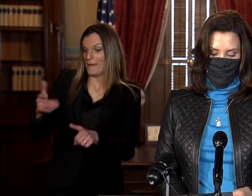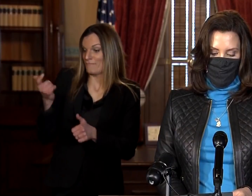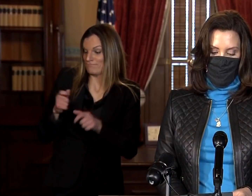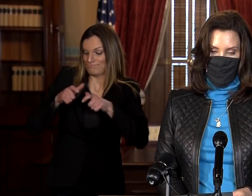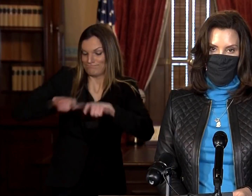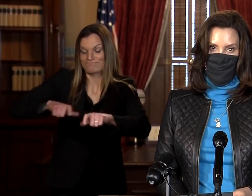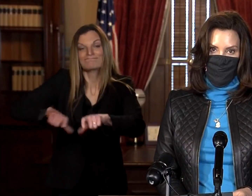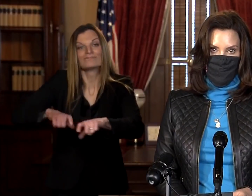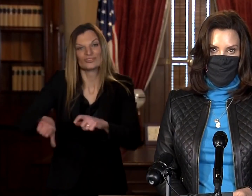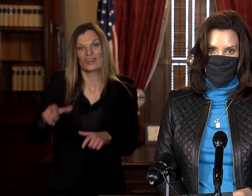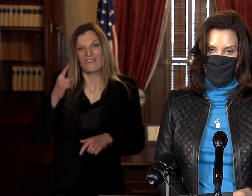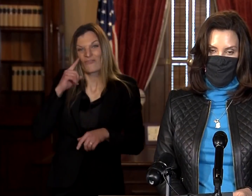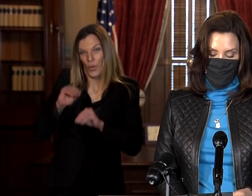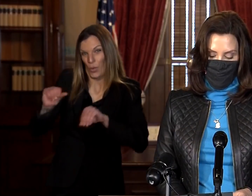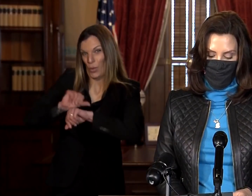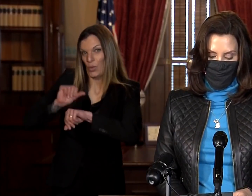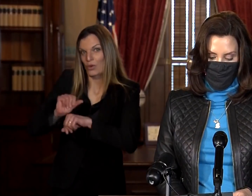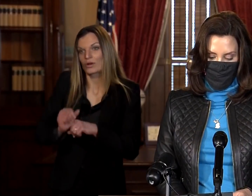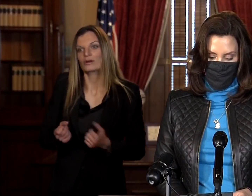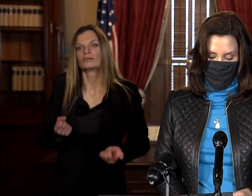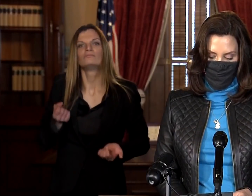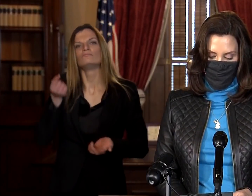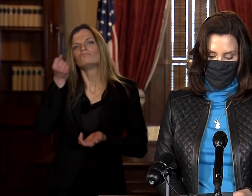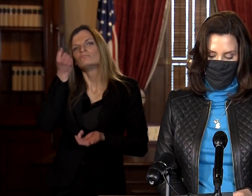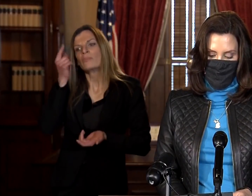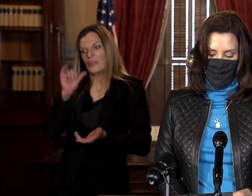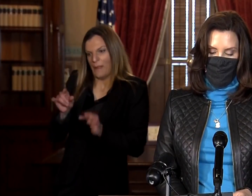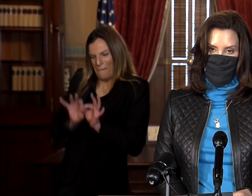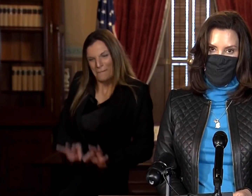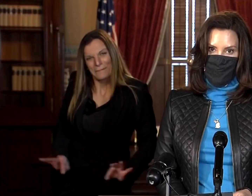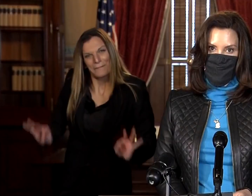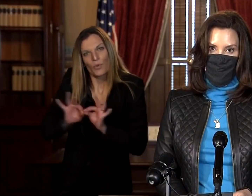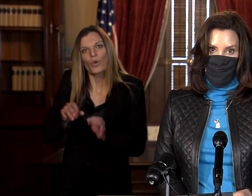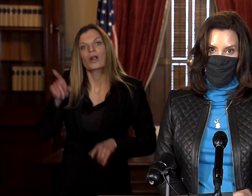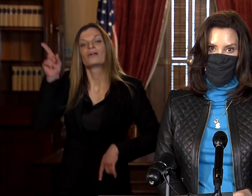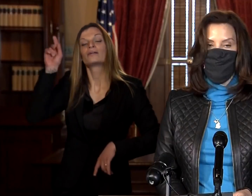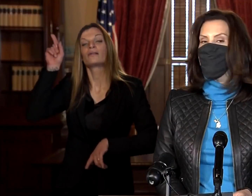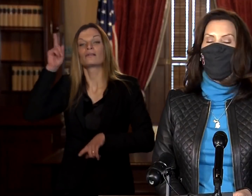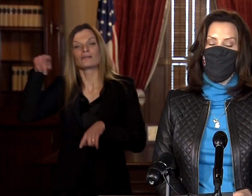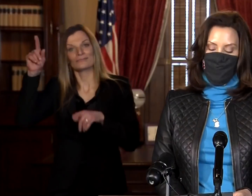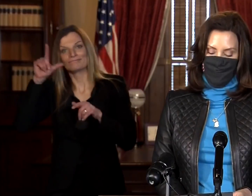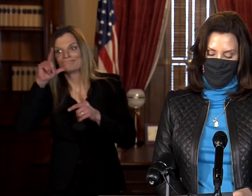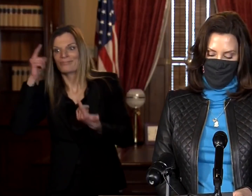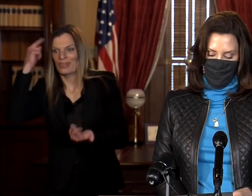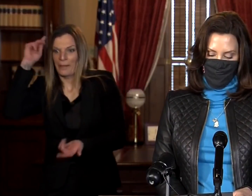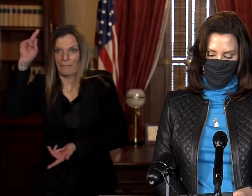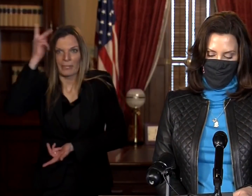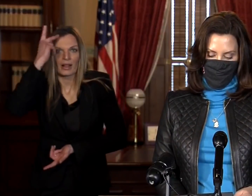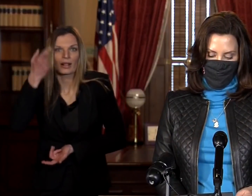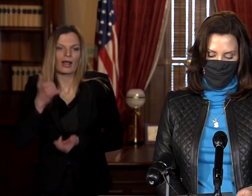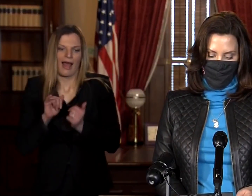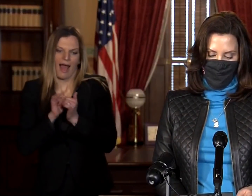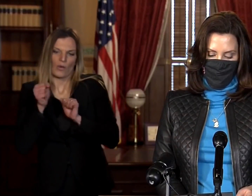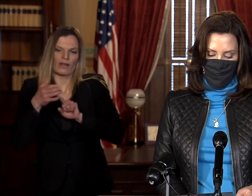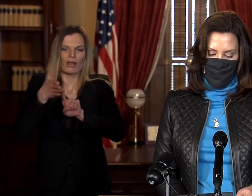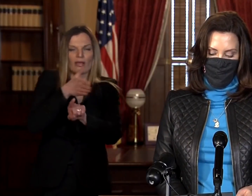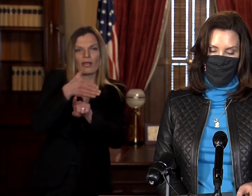livelihoods. The extension of benefits to The extension of benefits to hard working Michiganders should hard working Michiganders should not be used as any sort of a not be used as any sort of a bargaining chip or tied to other